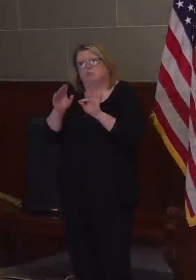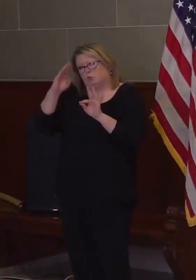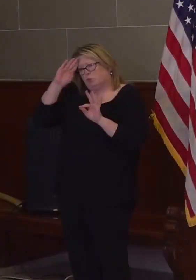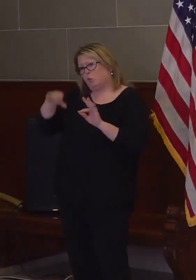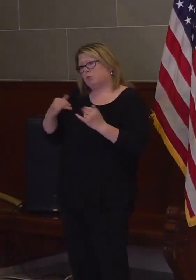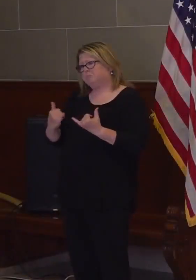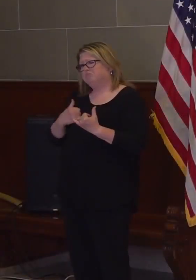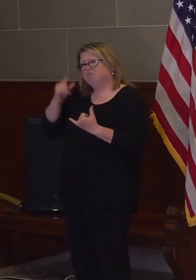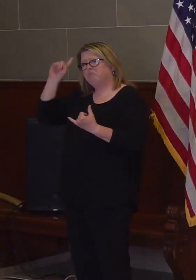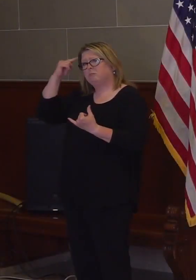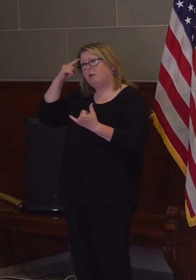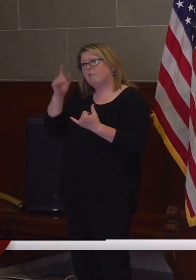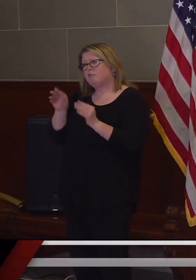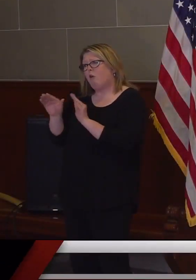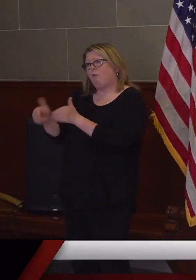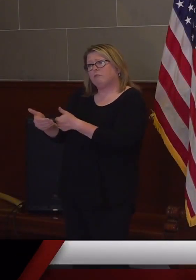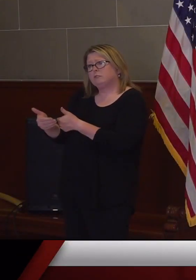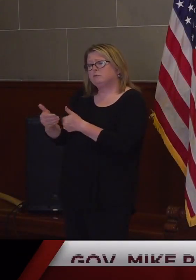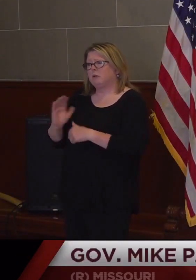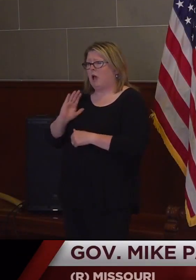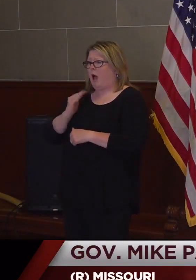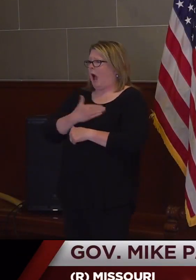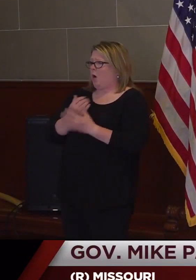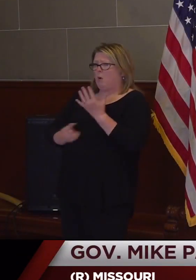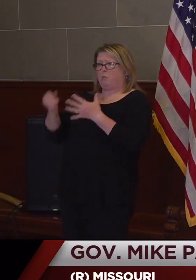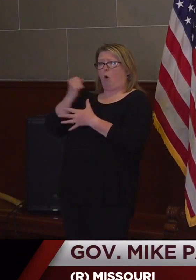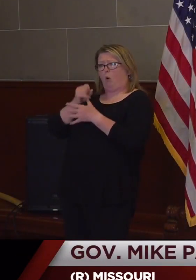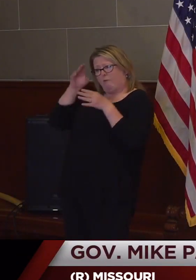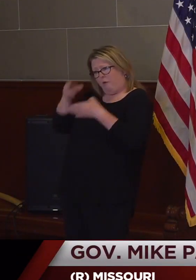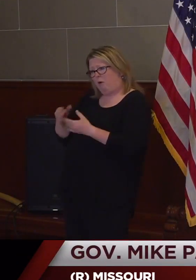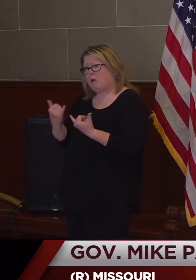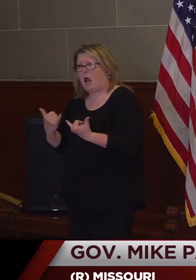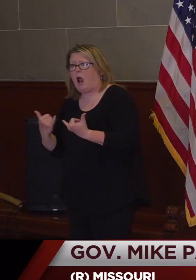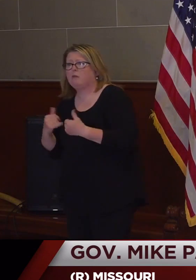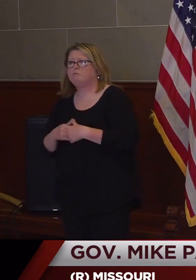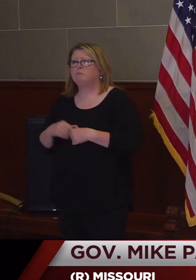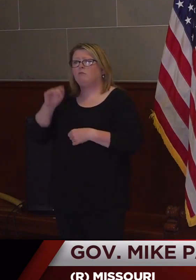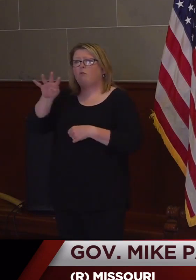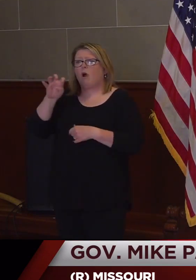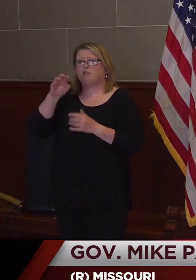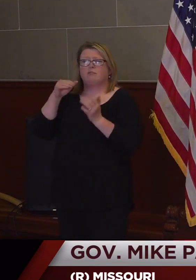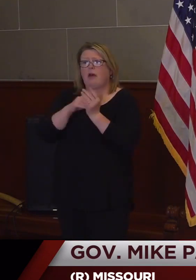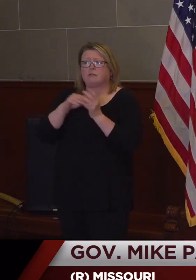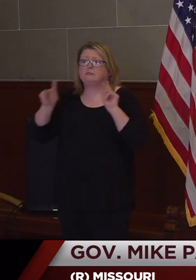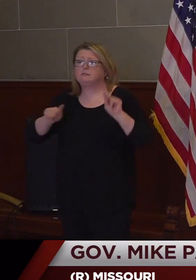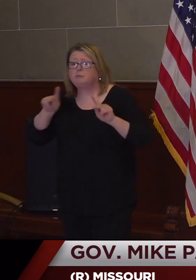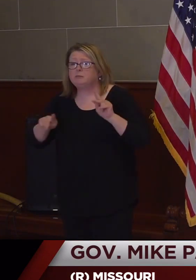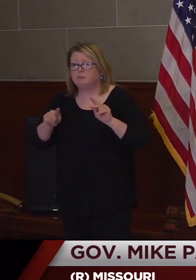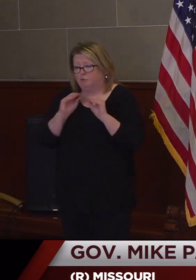LEGISLATIVE SESSION ENDS FRIDAY. THE GOVERNOR WAS ASKED IF HE HAS ANY PRIORITIES FOR LAWMAKERS IN THESE CLOSING DAYS.